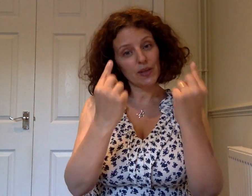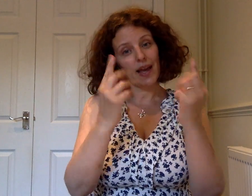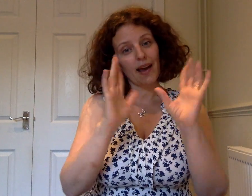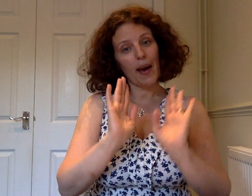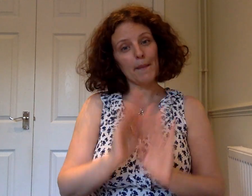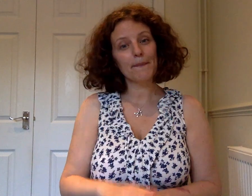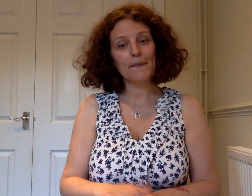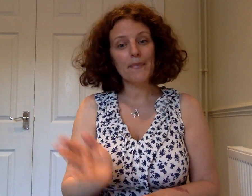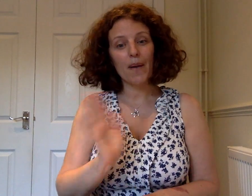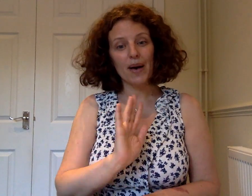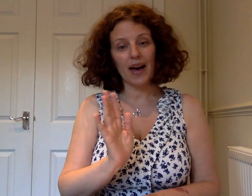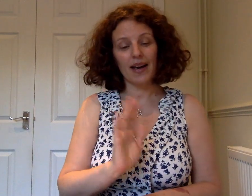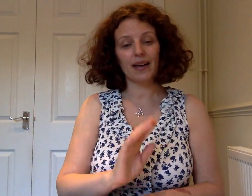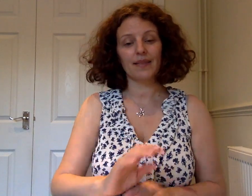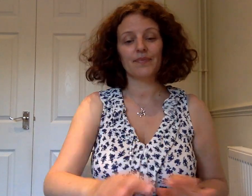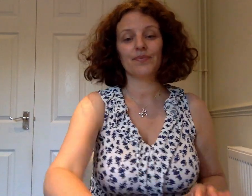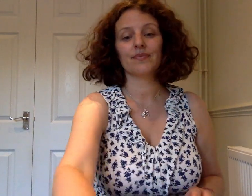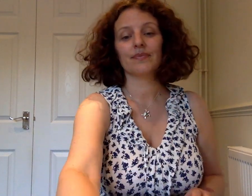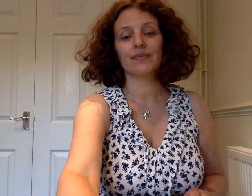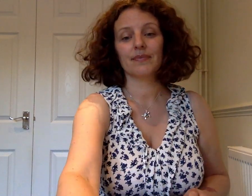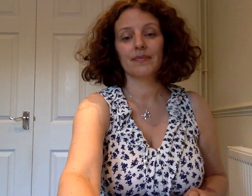Take care